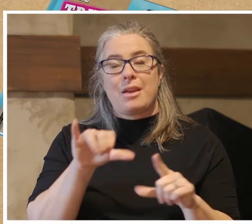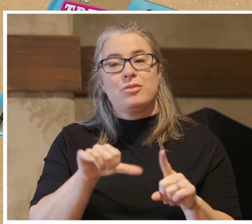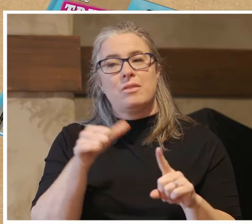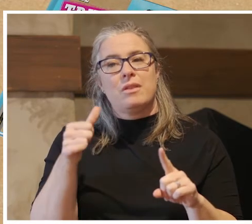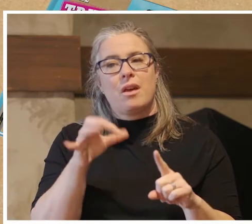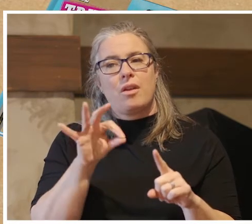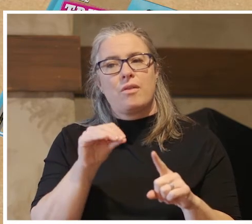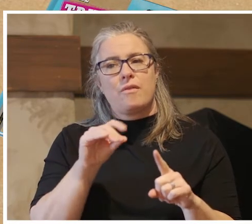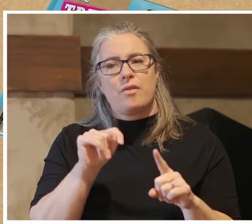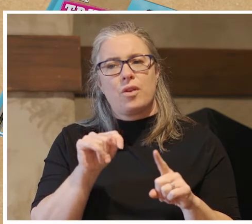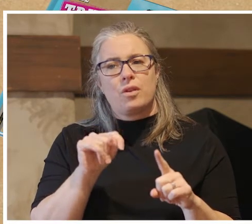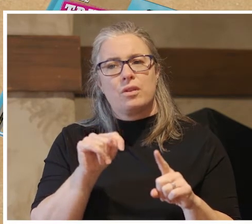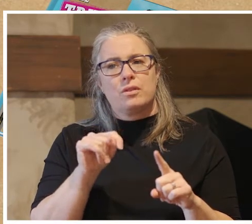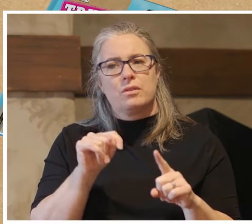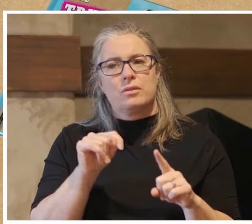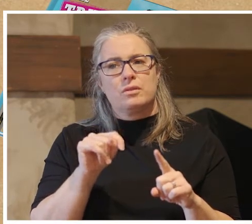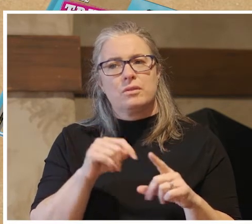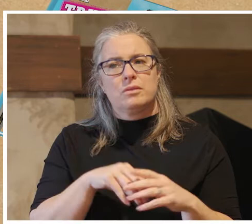And there's just other foot hiding in the shadow.